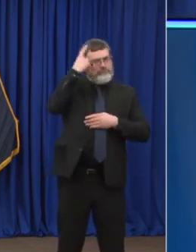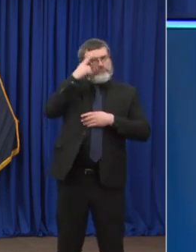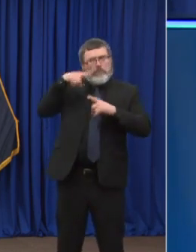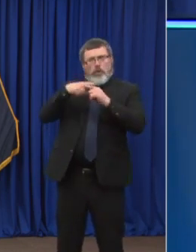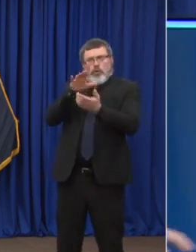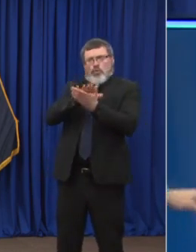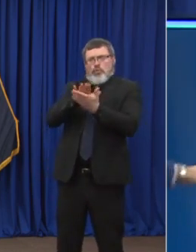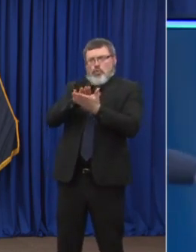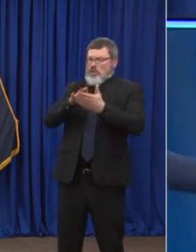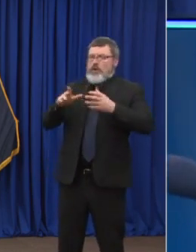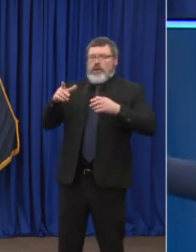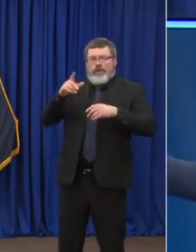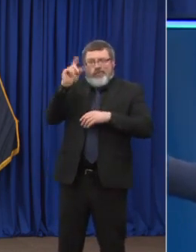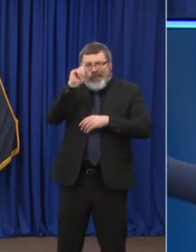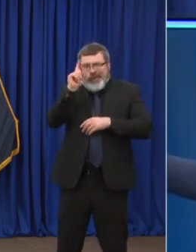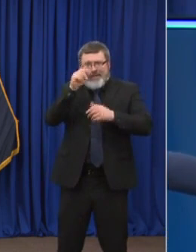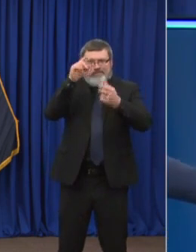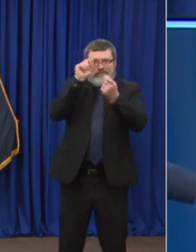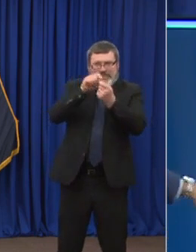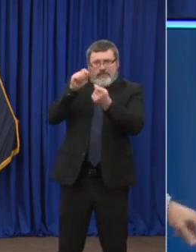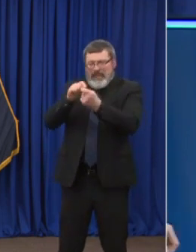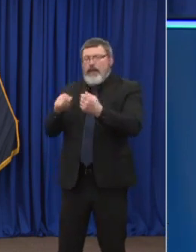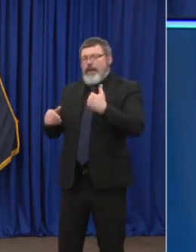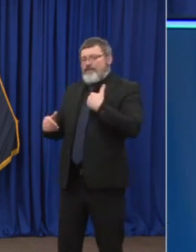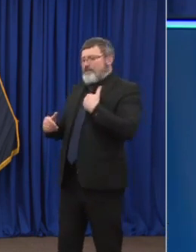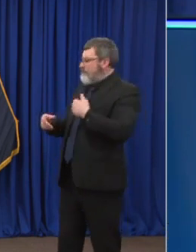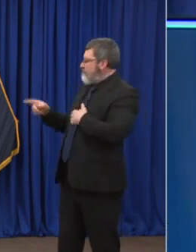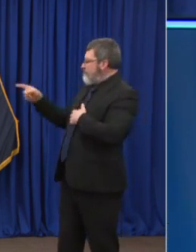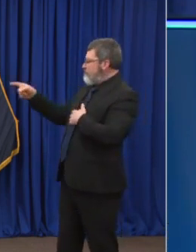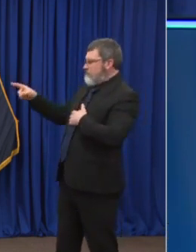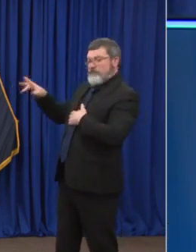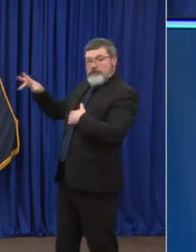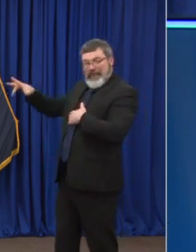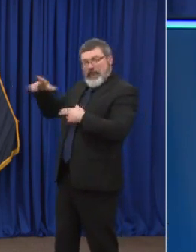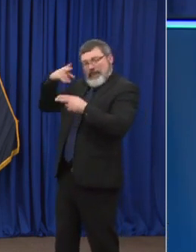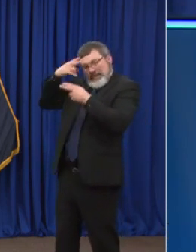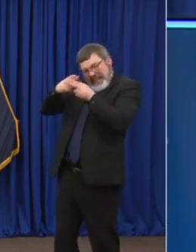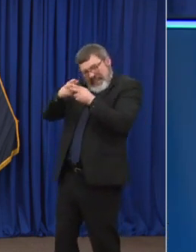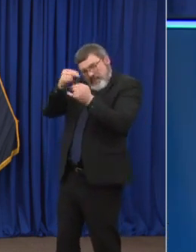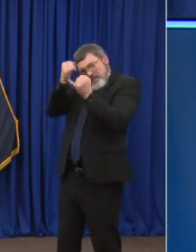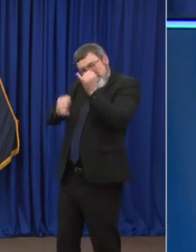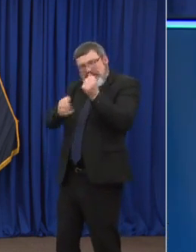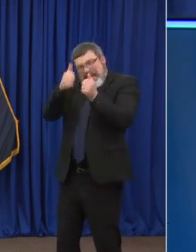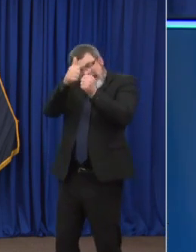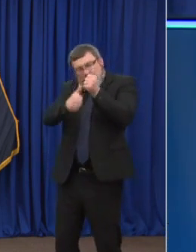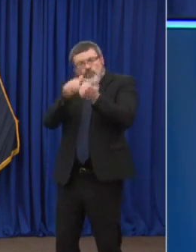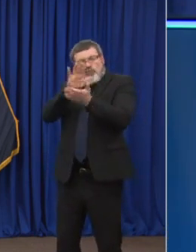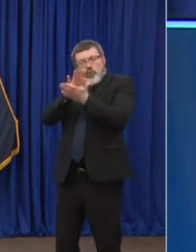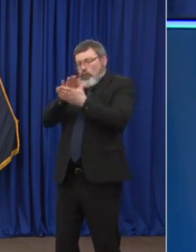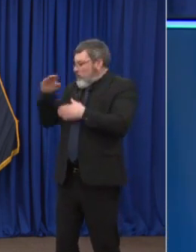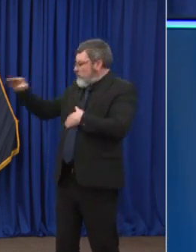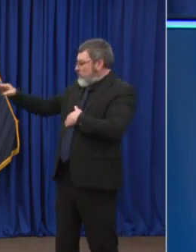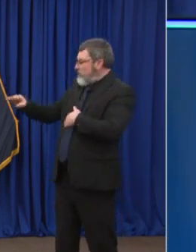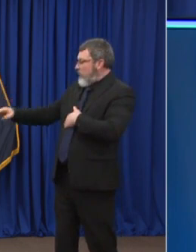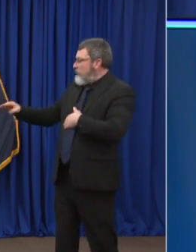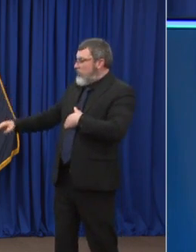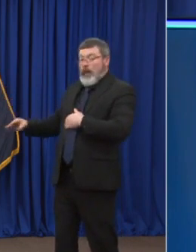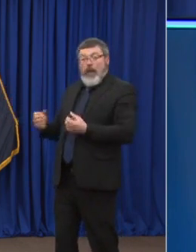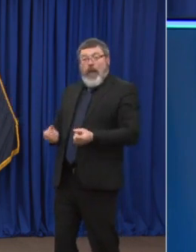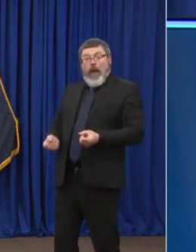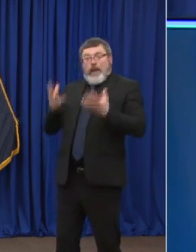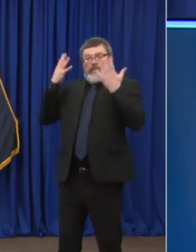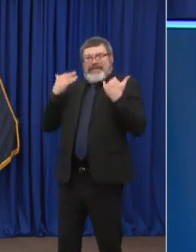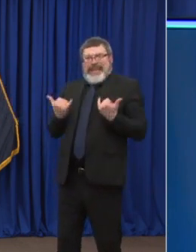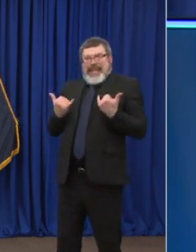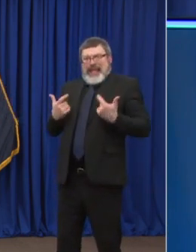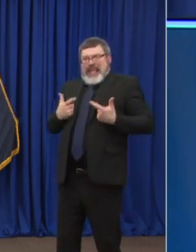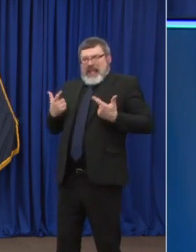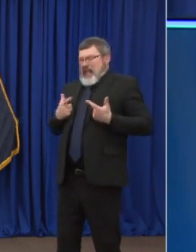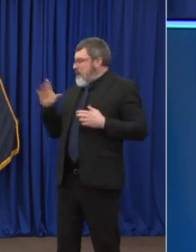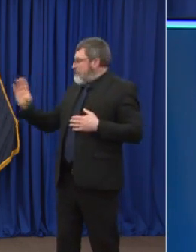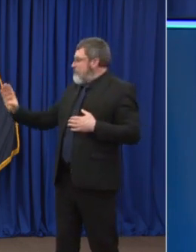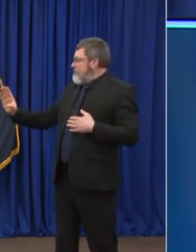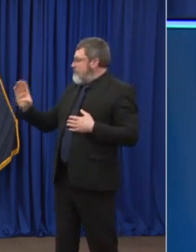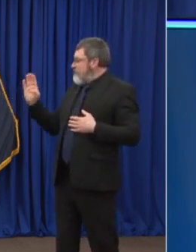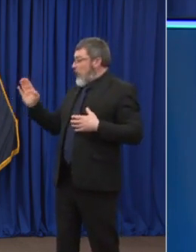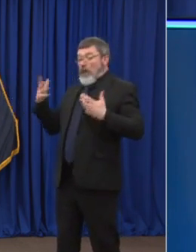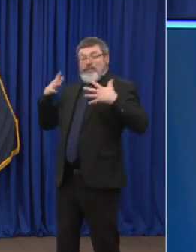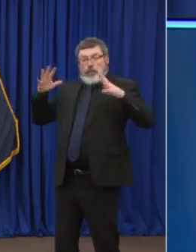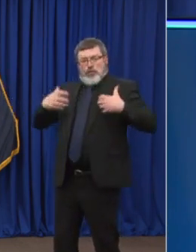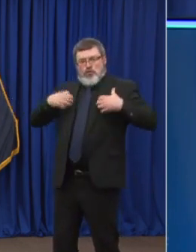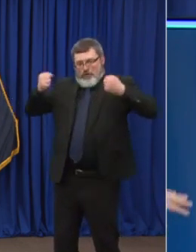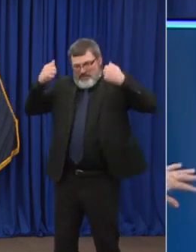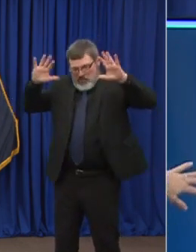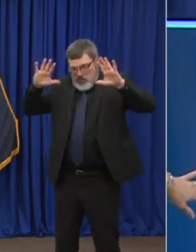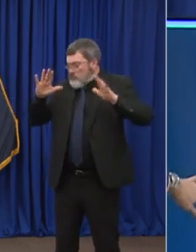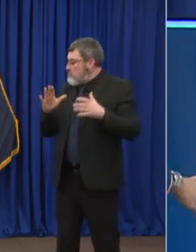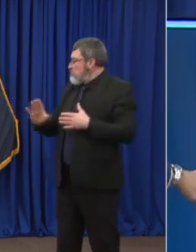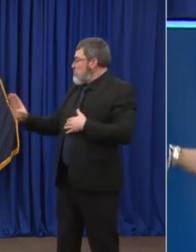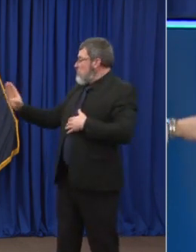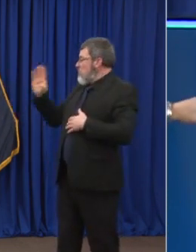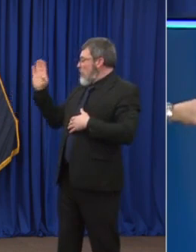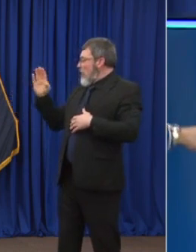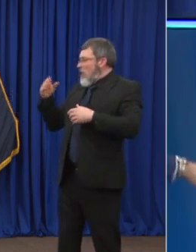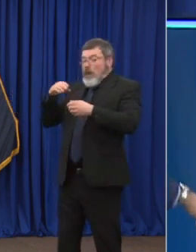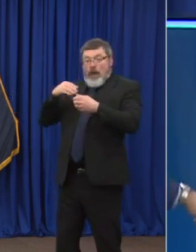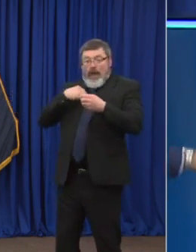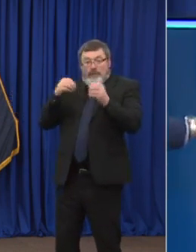WE WANTED TO MAKE SURE THAT PARENTS OR FOLKS IN OUR COMMUNITY CAN SEE WHAT IS HAPPENING WITH THEIR SCHOOL AT ANY GIVEN TIME, SO CLICK ON YOUR SCHOOL NAME TO LOOK AT ACTIVE